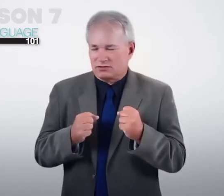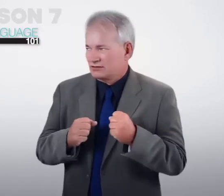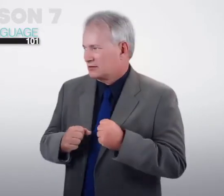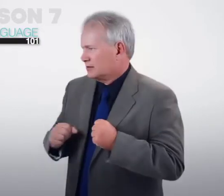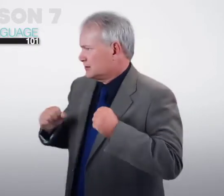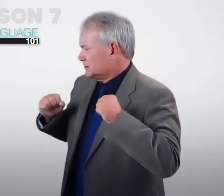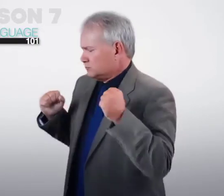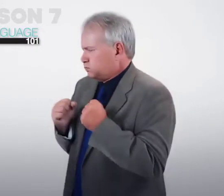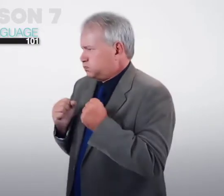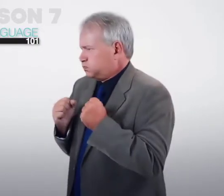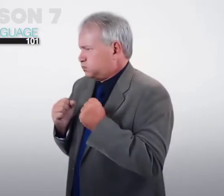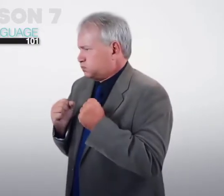Cold.